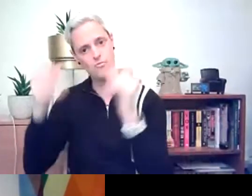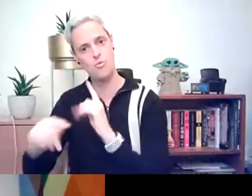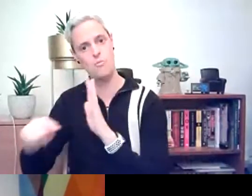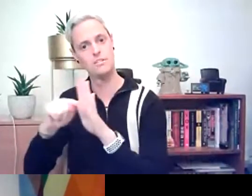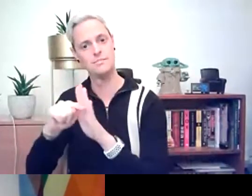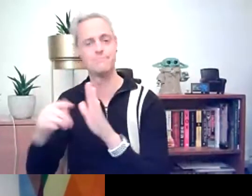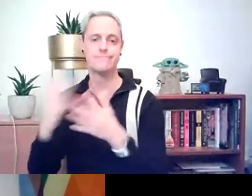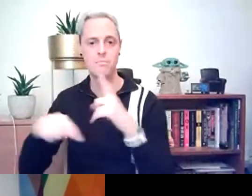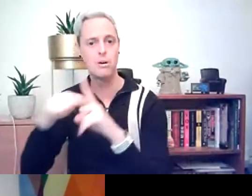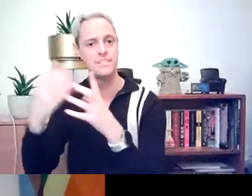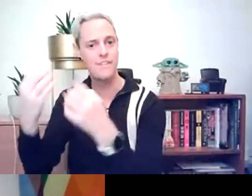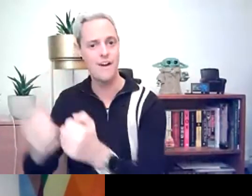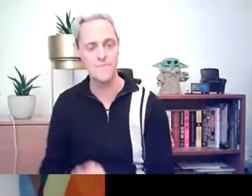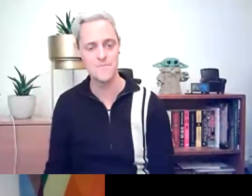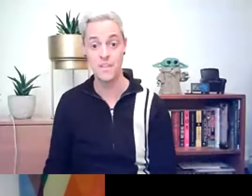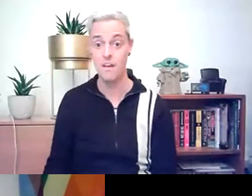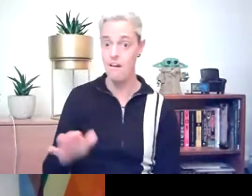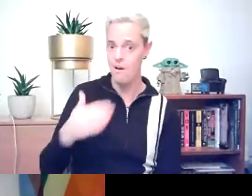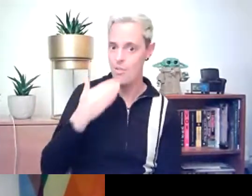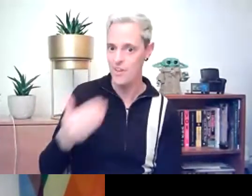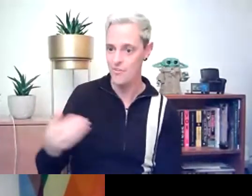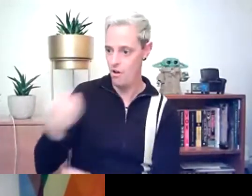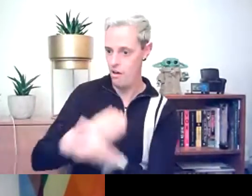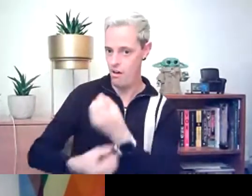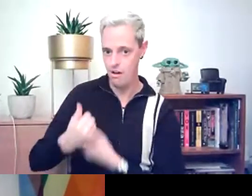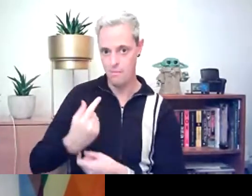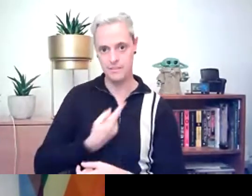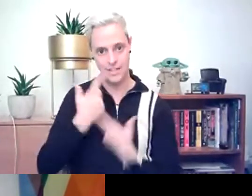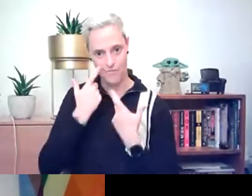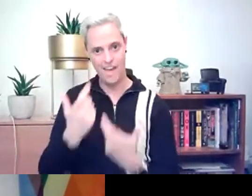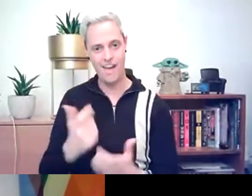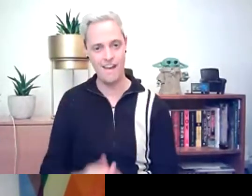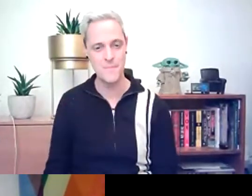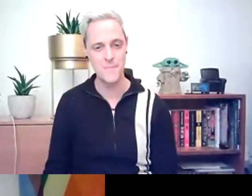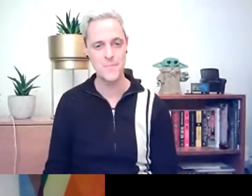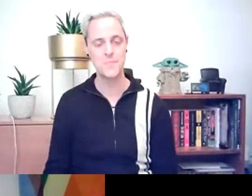Jay. So, if we now maybe just speak a bit suppose the people who are watching this on